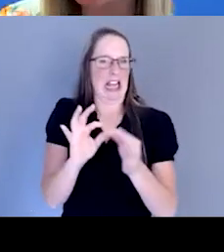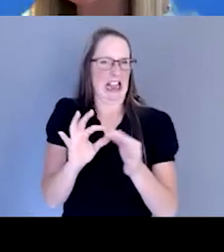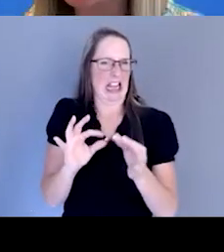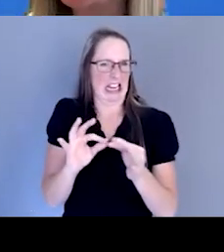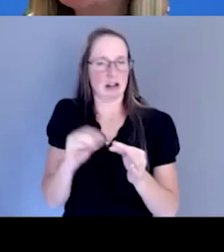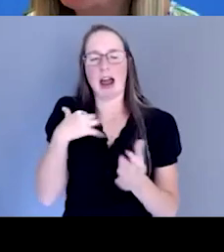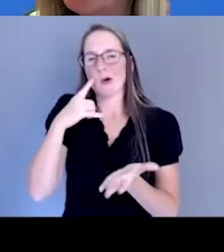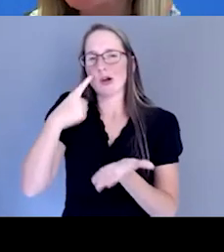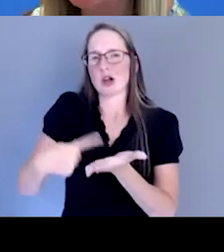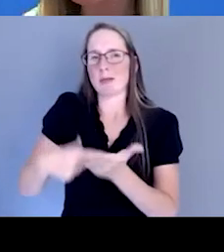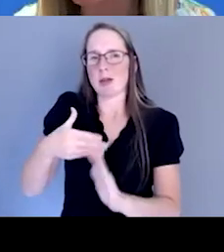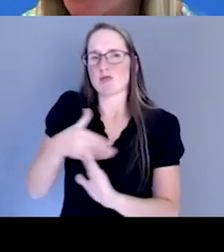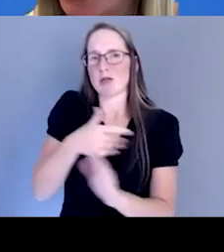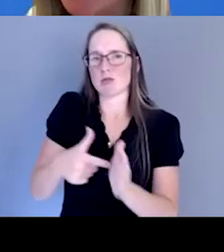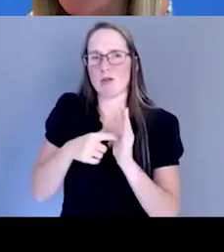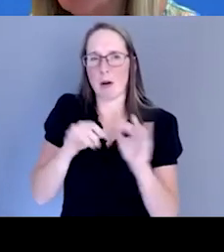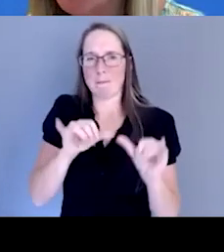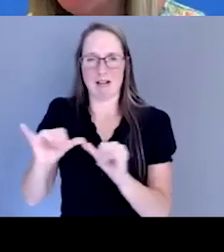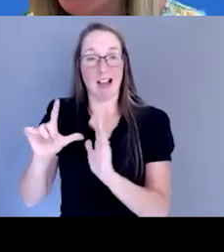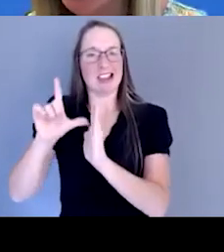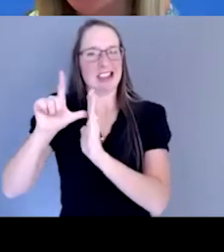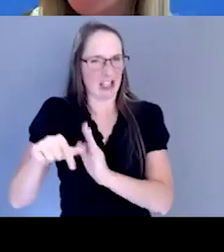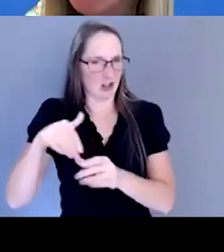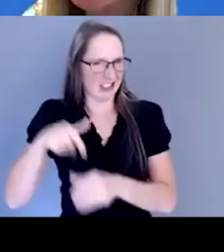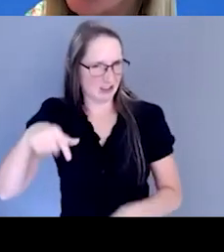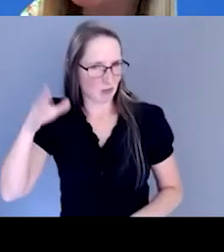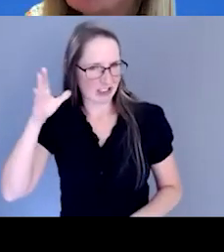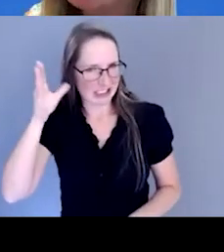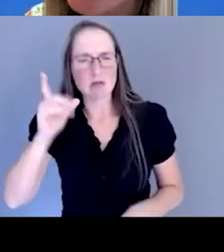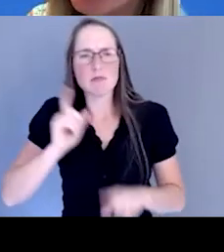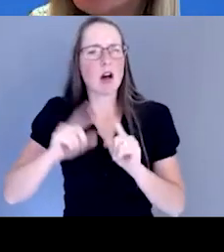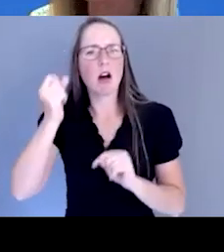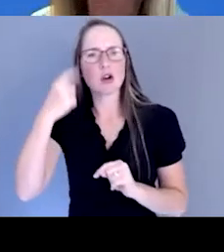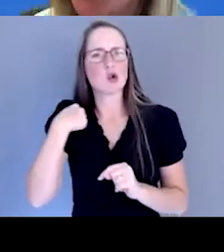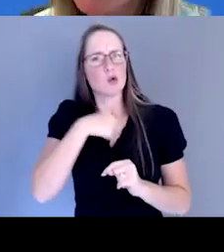the prior approval matrix later in the presentation. But we went through and we